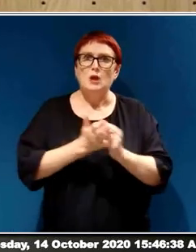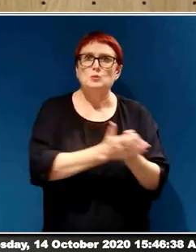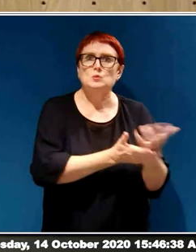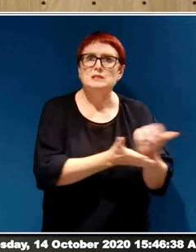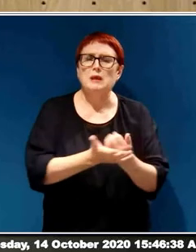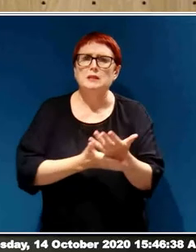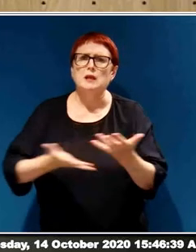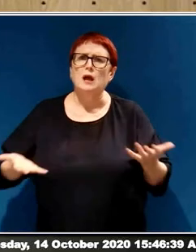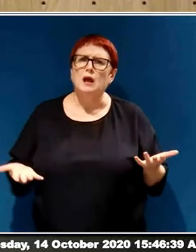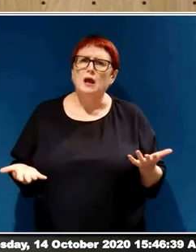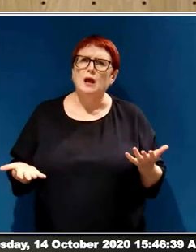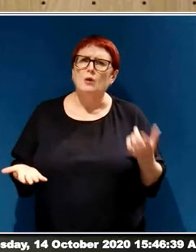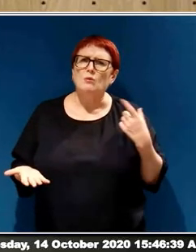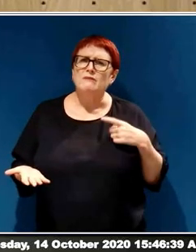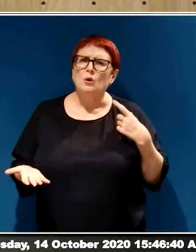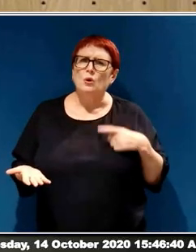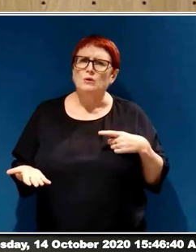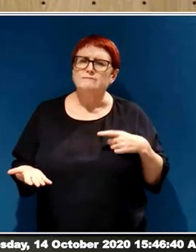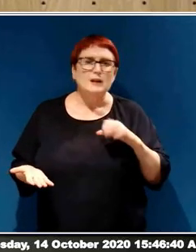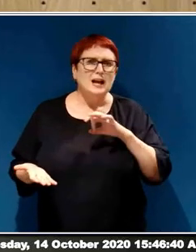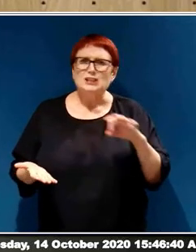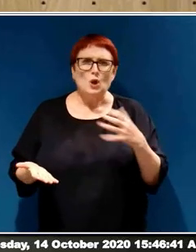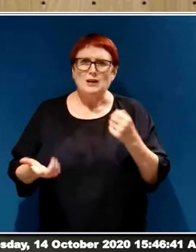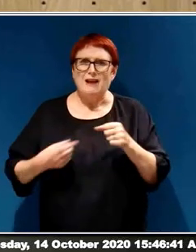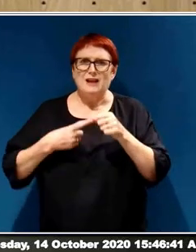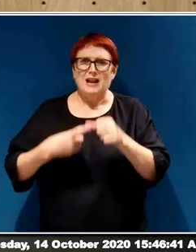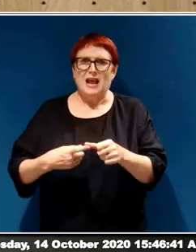I don't have an answer for an ideal funding system.